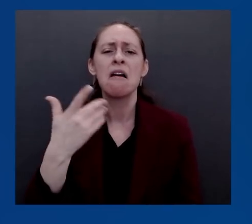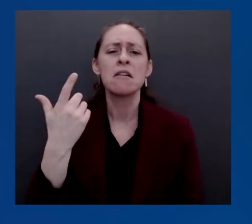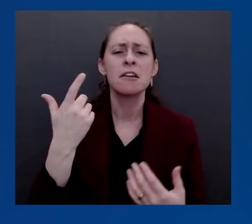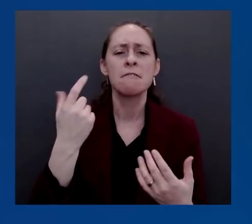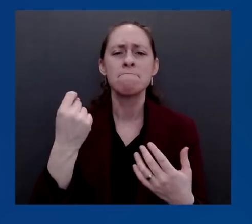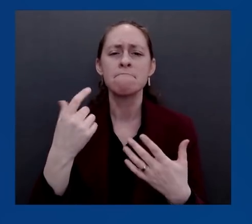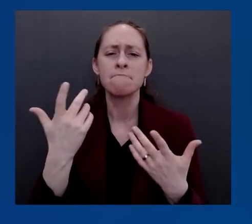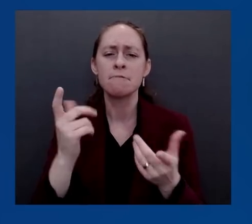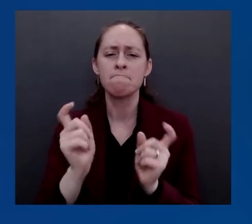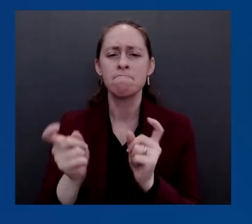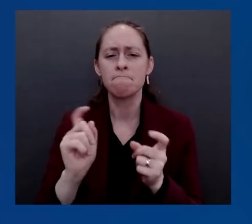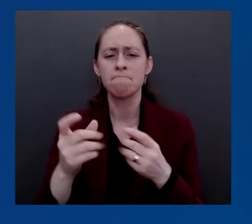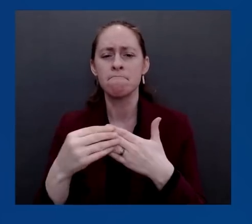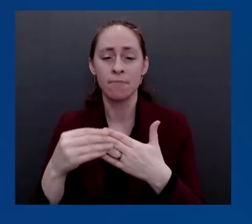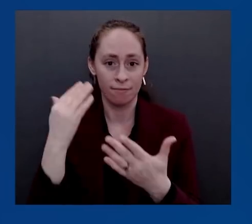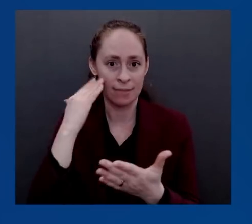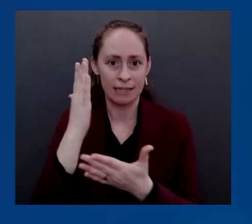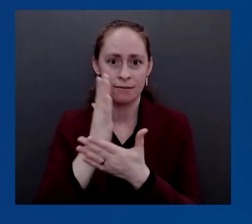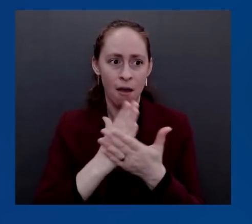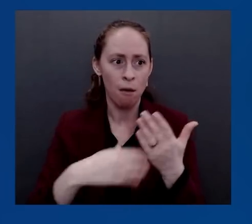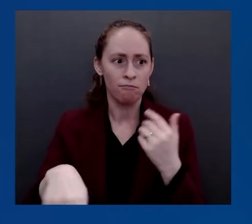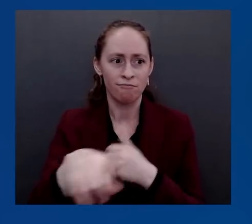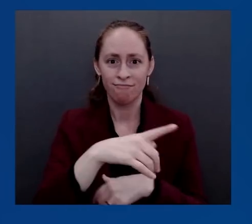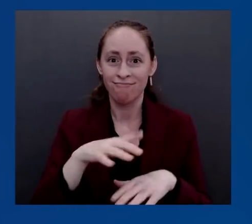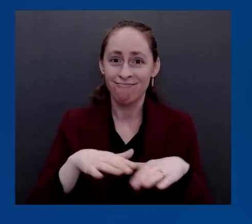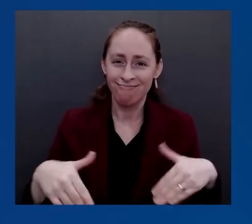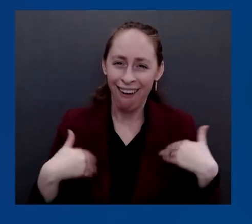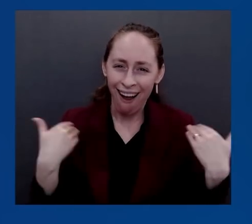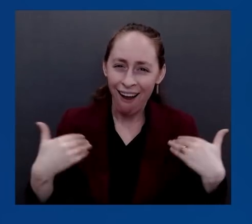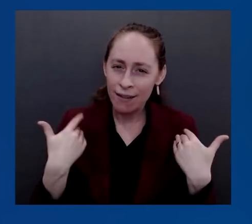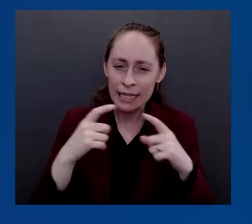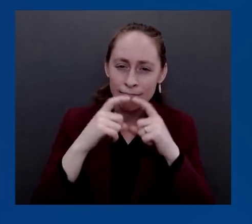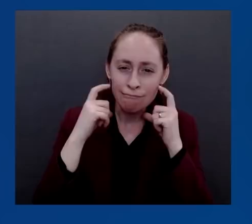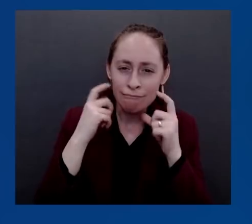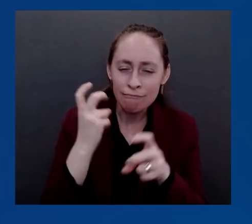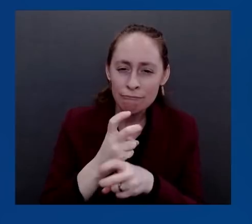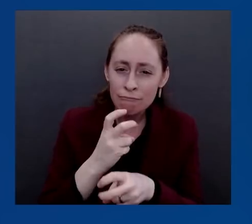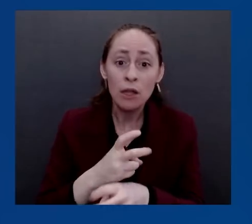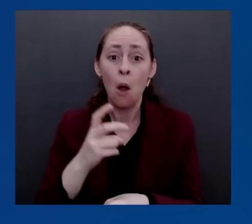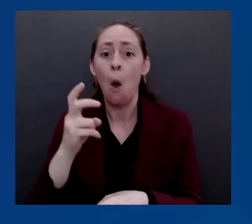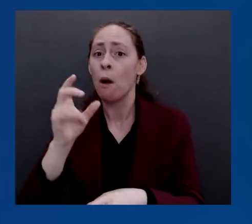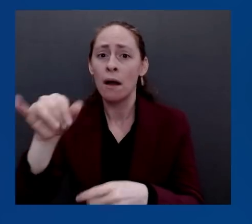and actually do offer some flexibility for returning to those settings in --